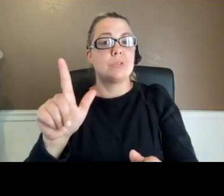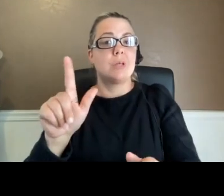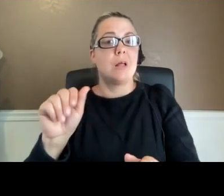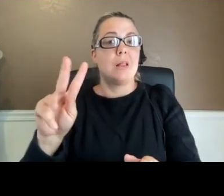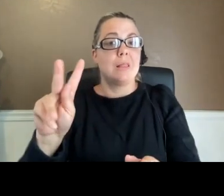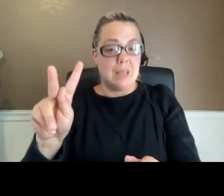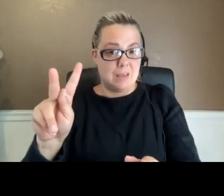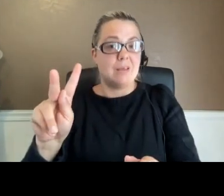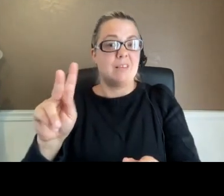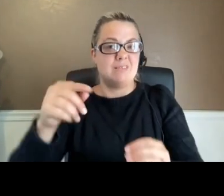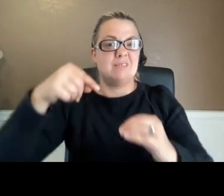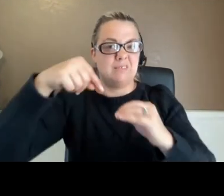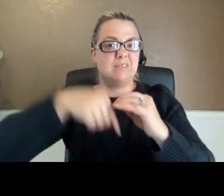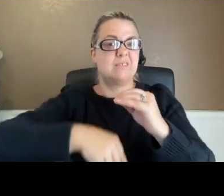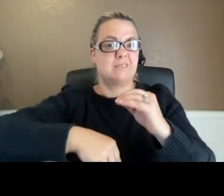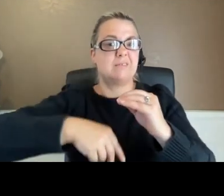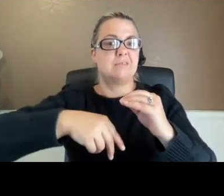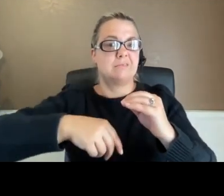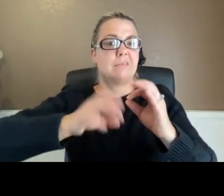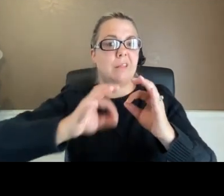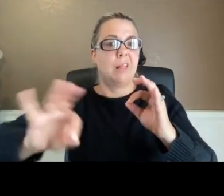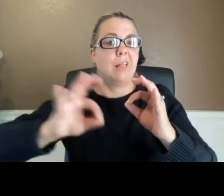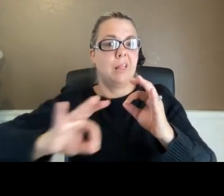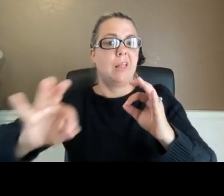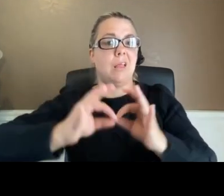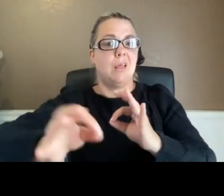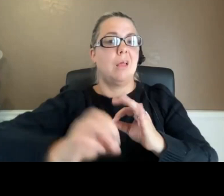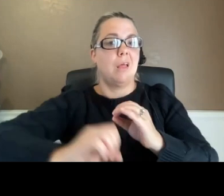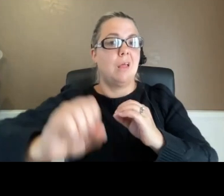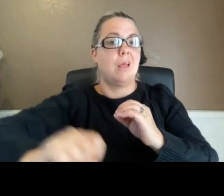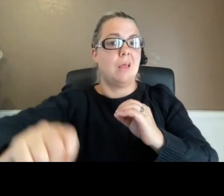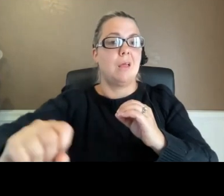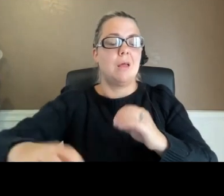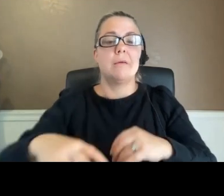text and then there is an Alert next to that icon indicating it is kind of long.